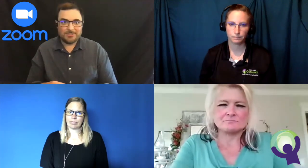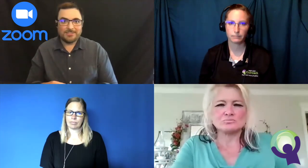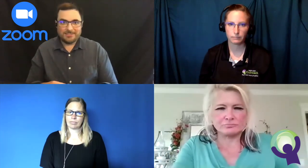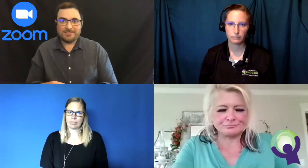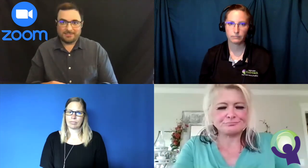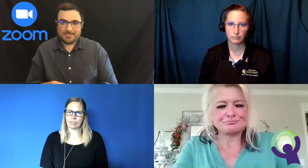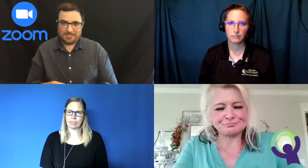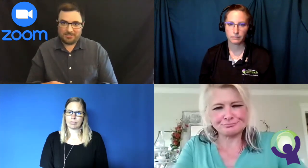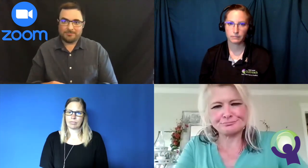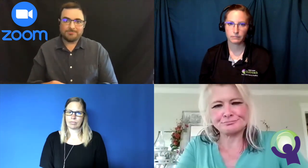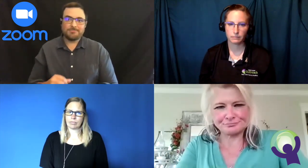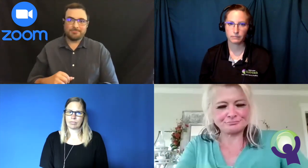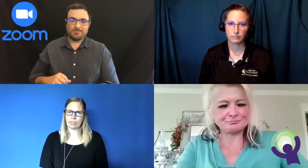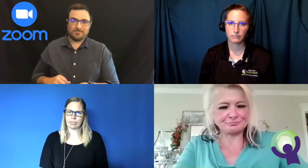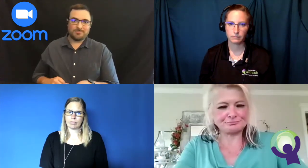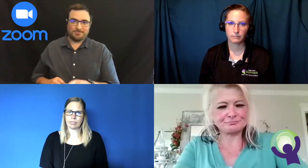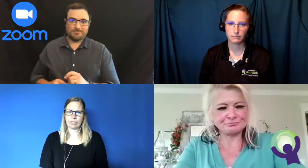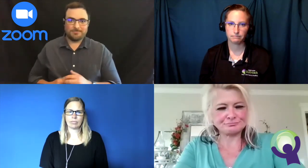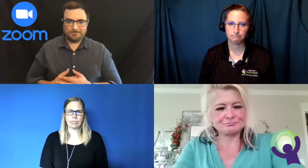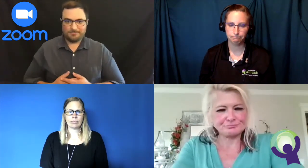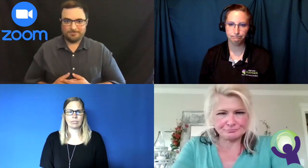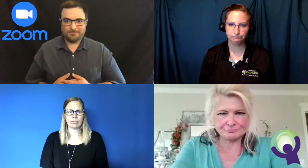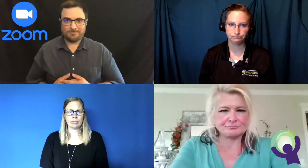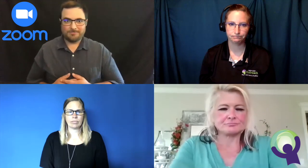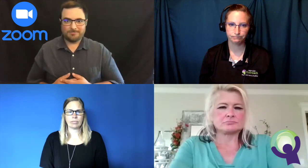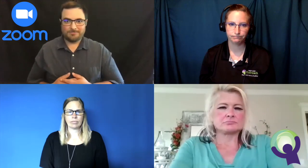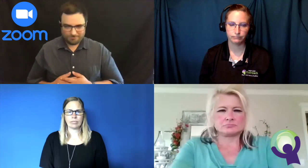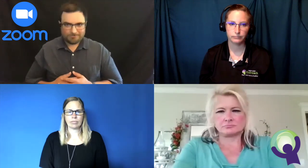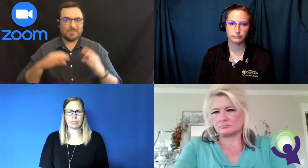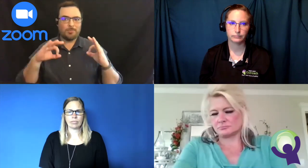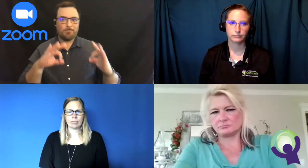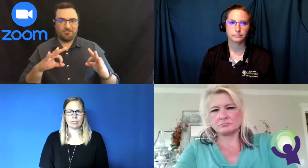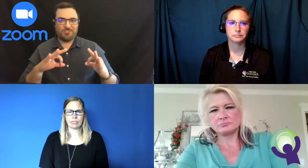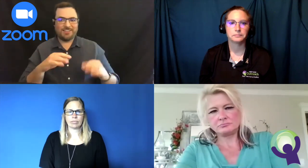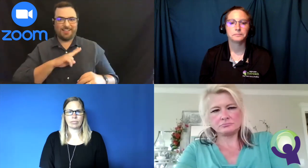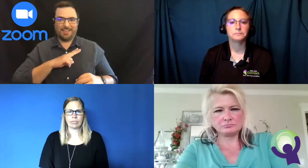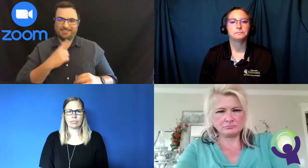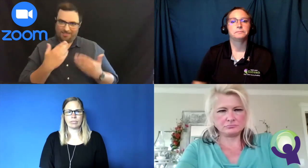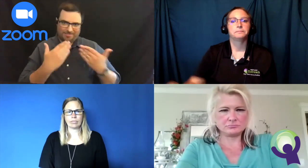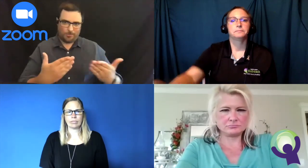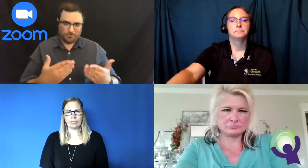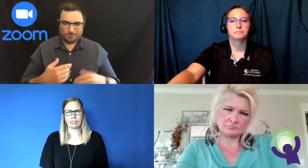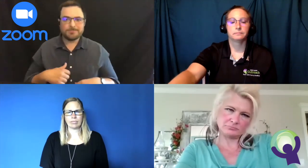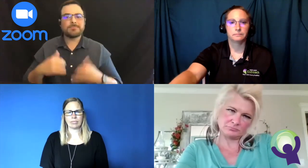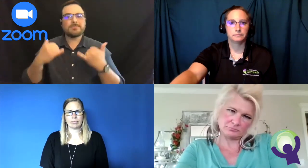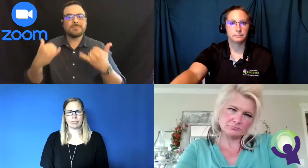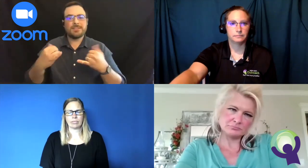consider. Heidi: Perfect. Thank you Ronda. So the final sort of question that I